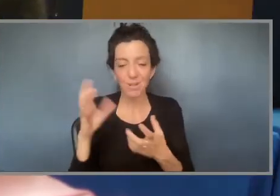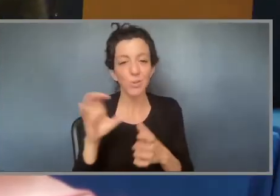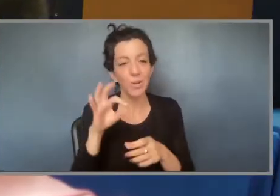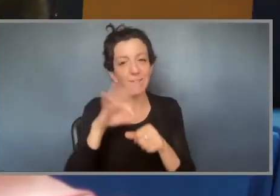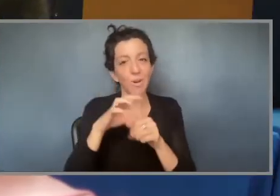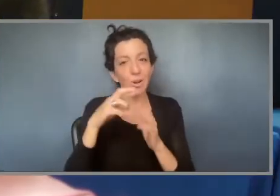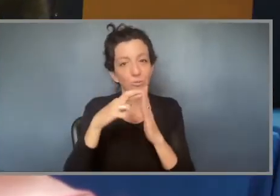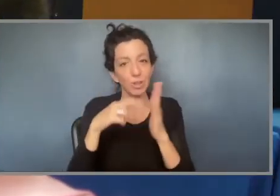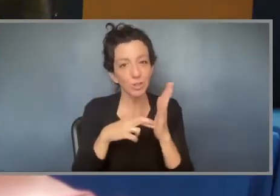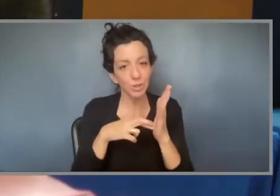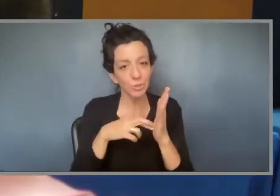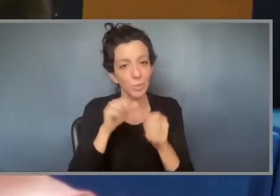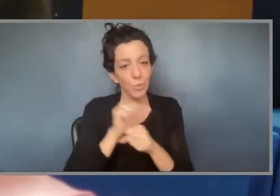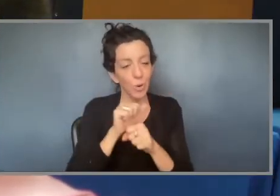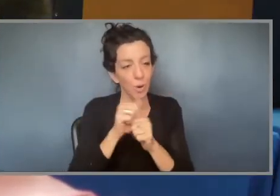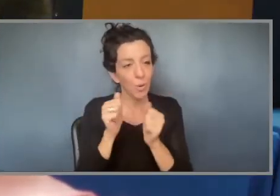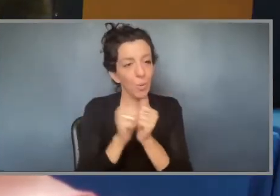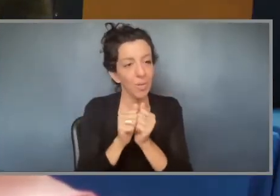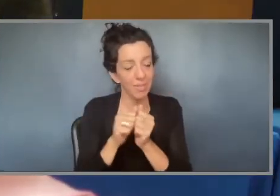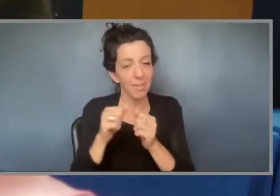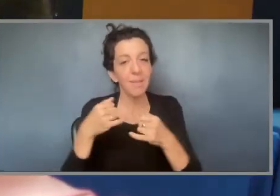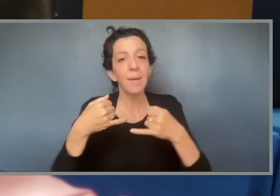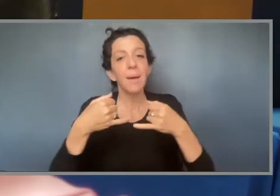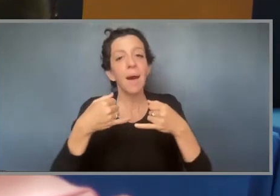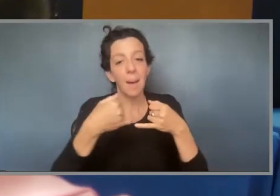Studio: And, and you know i've been doing, you know voter registration work with precinct boundaries for 17 years.